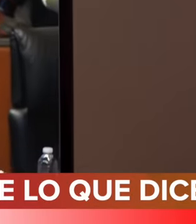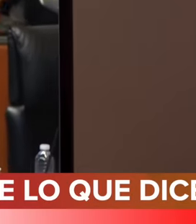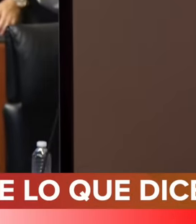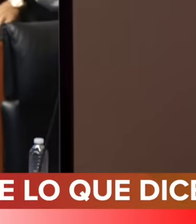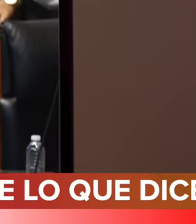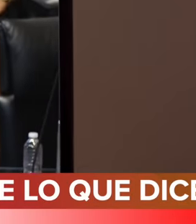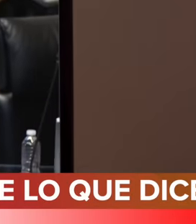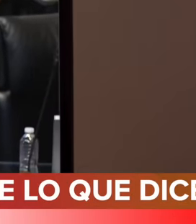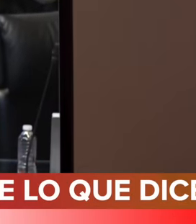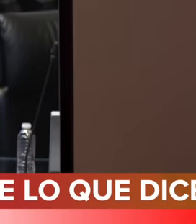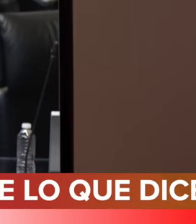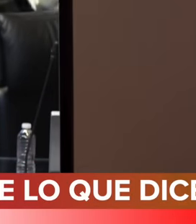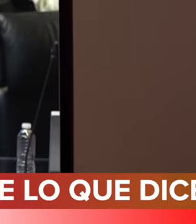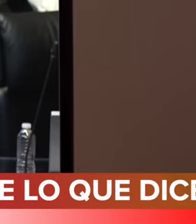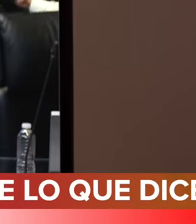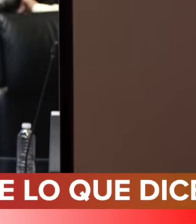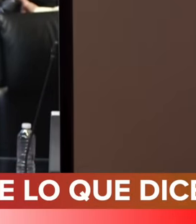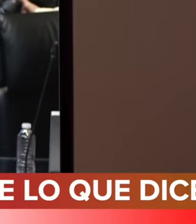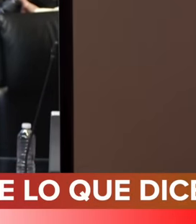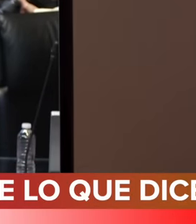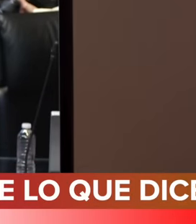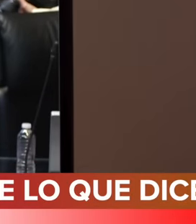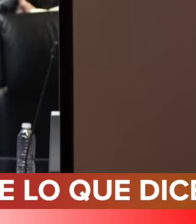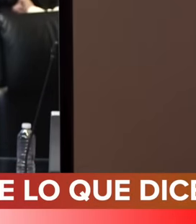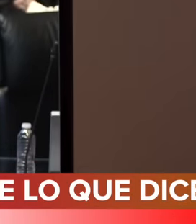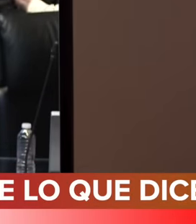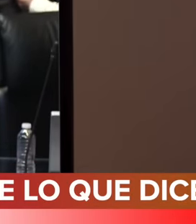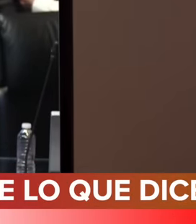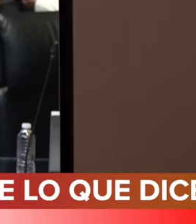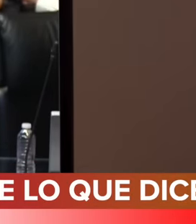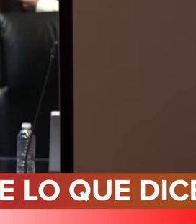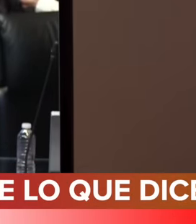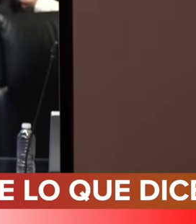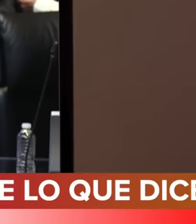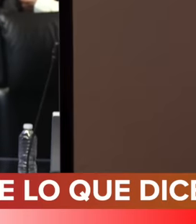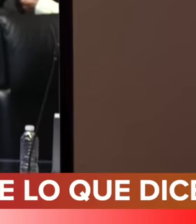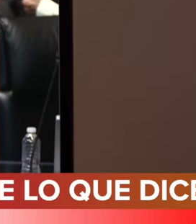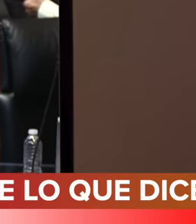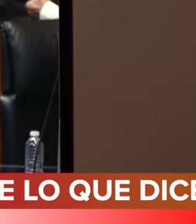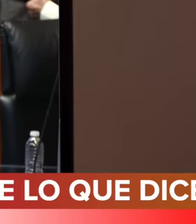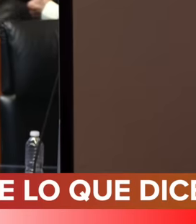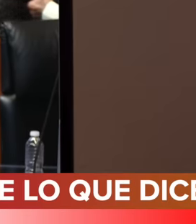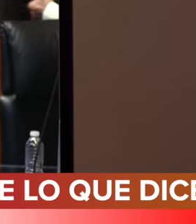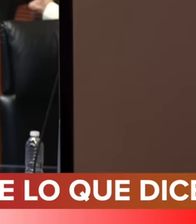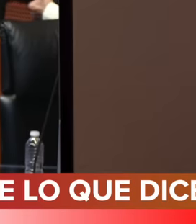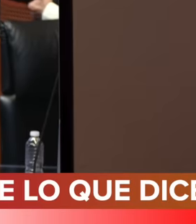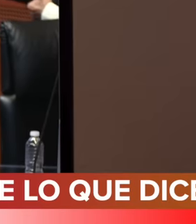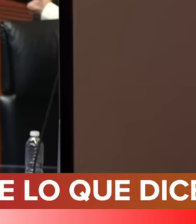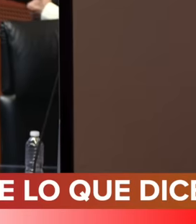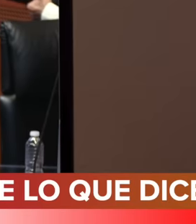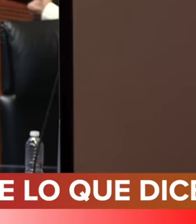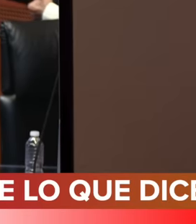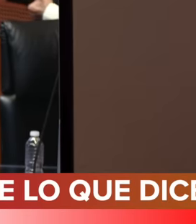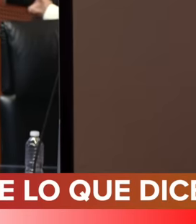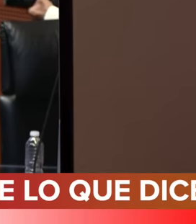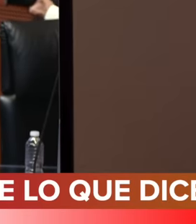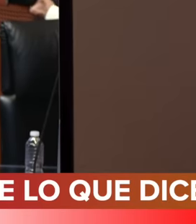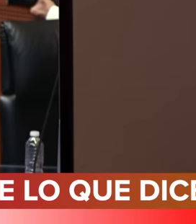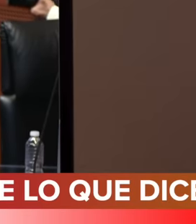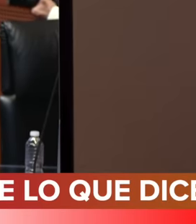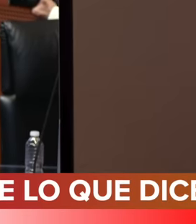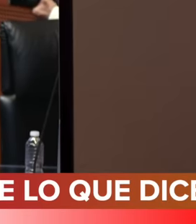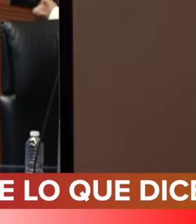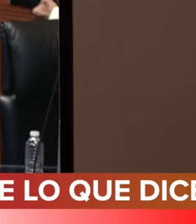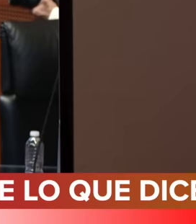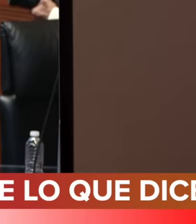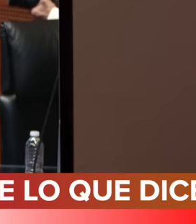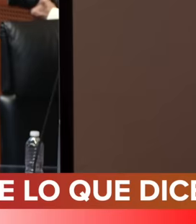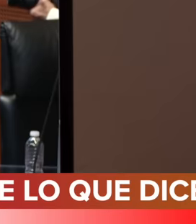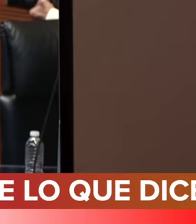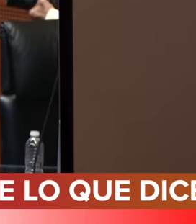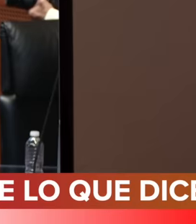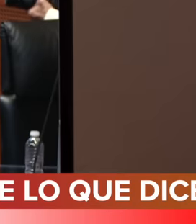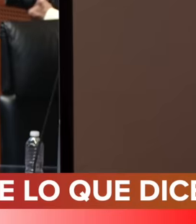current ministers with not accepting their resignation for a reason of elementary consistency.